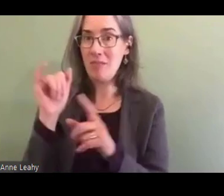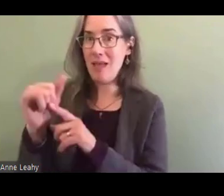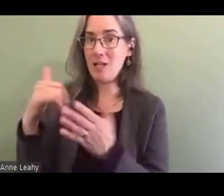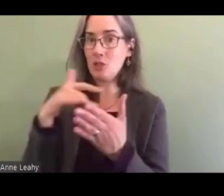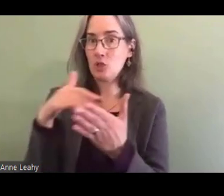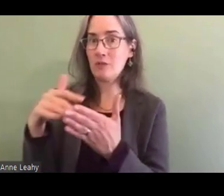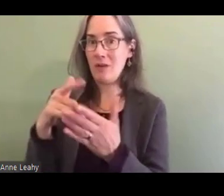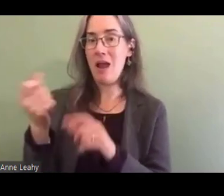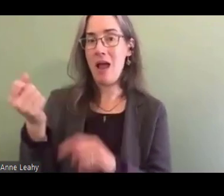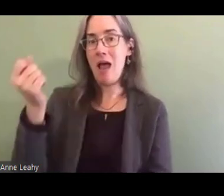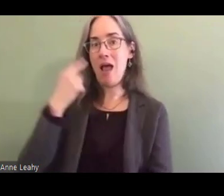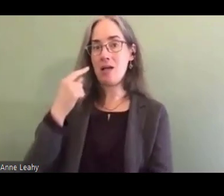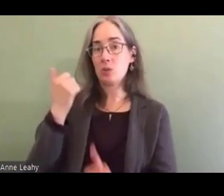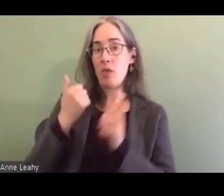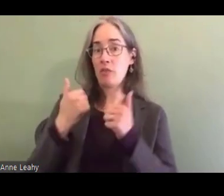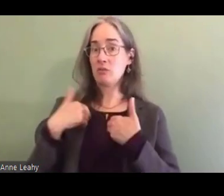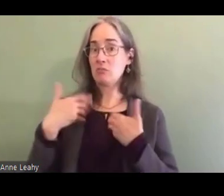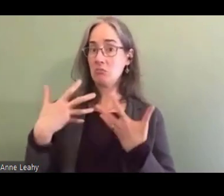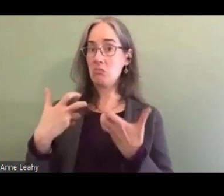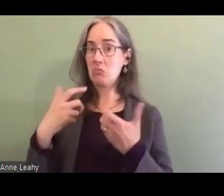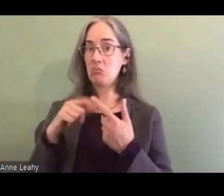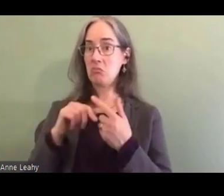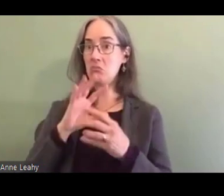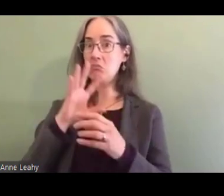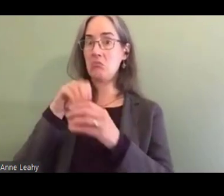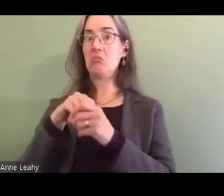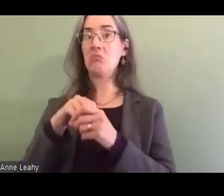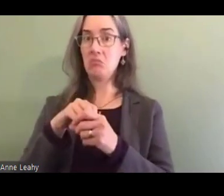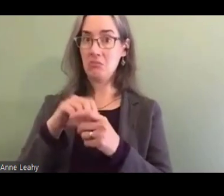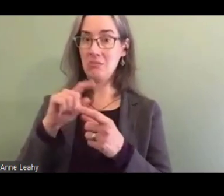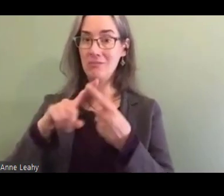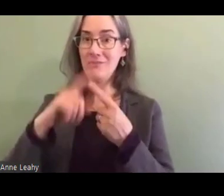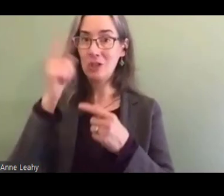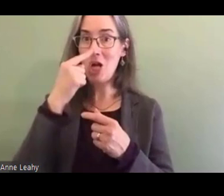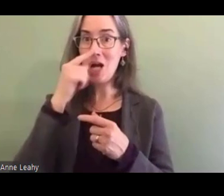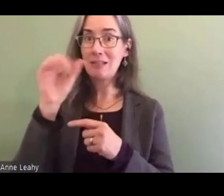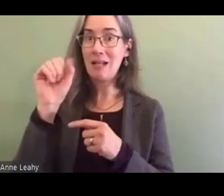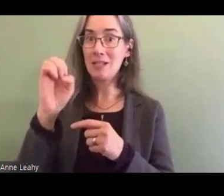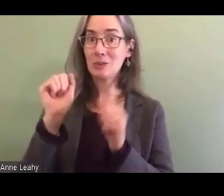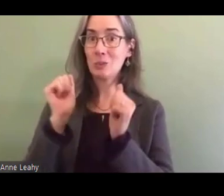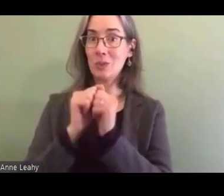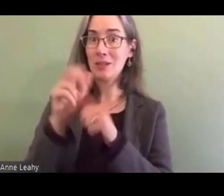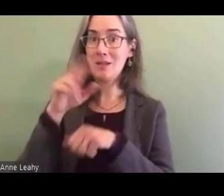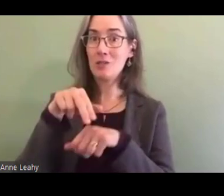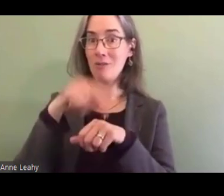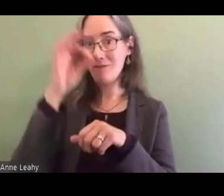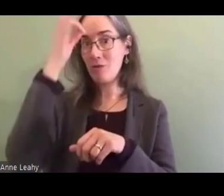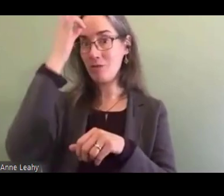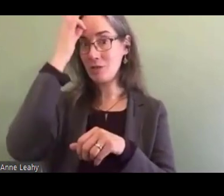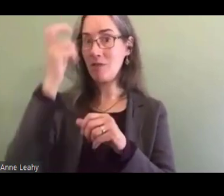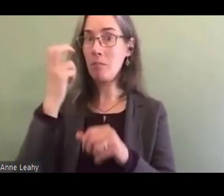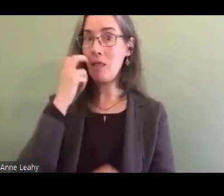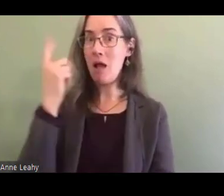if I wanted to participate in the Target case with the National Federation of the Blind.